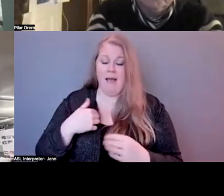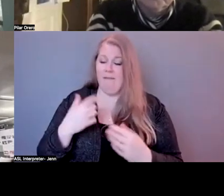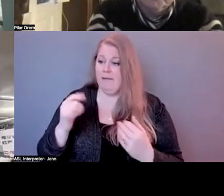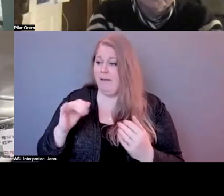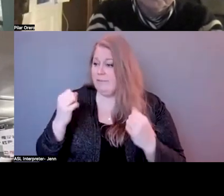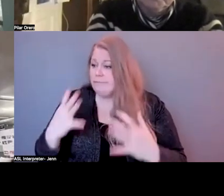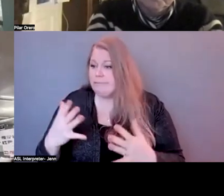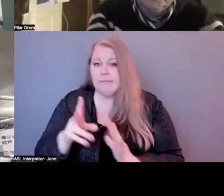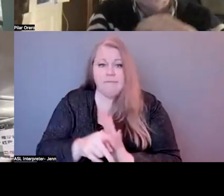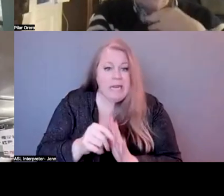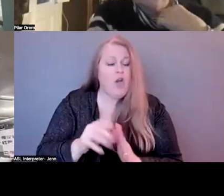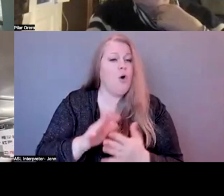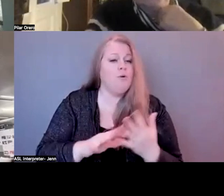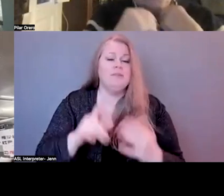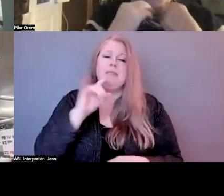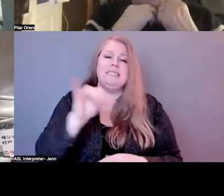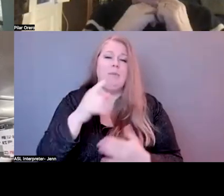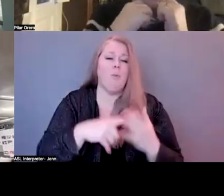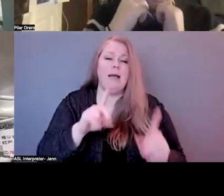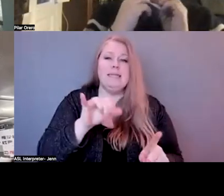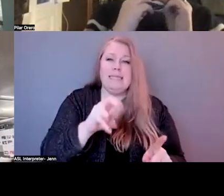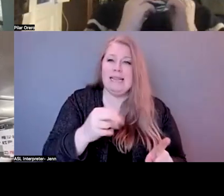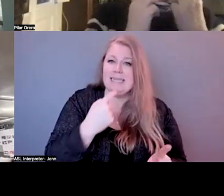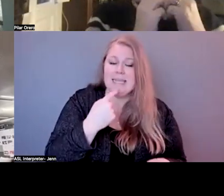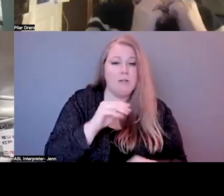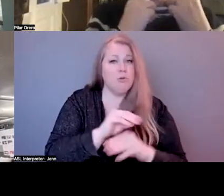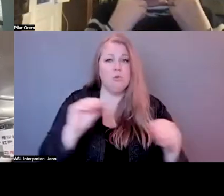Similar to Dylan's point, there is no open source code and